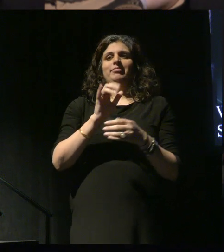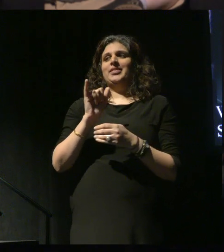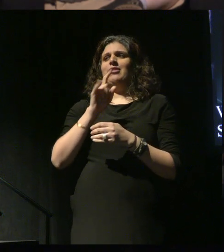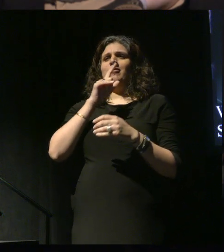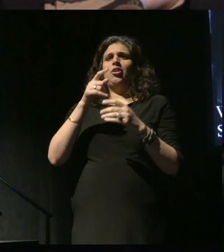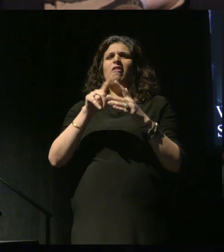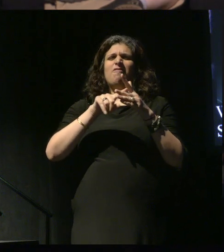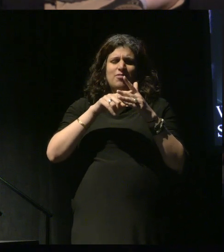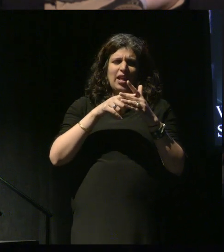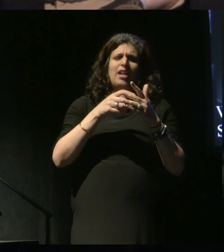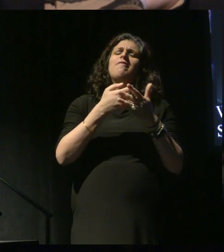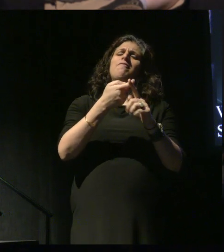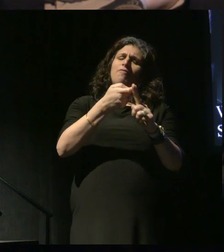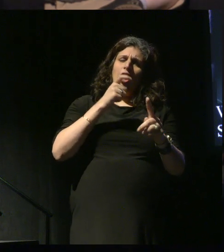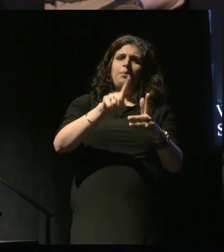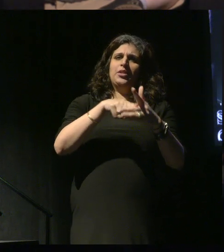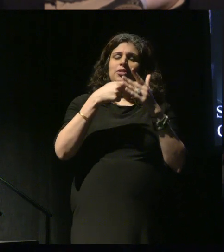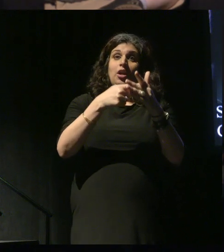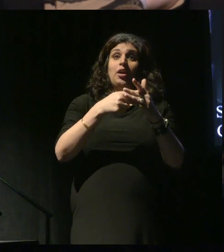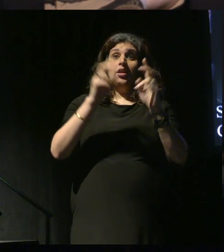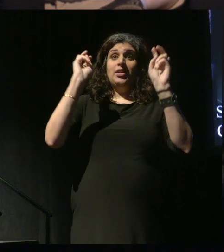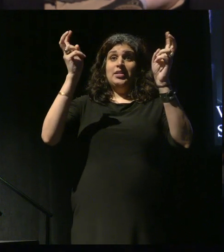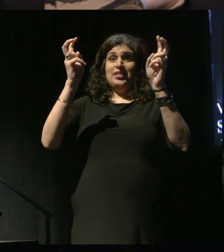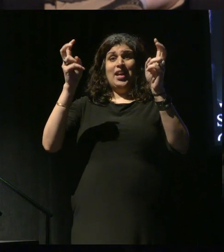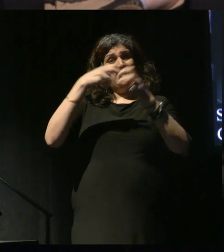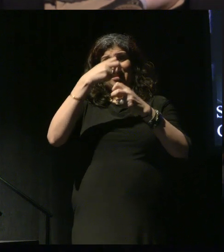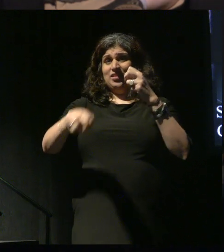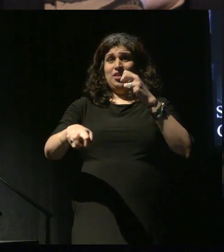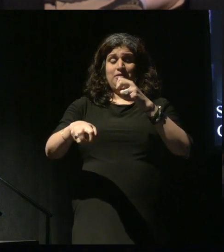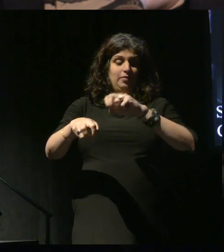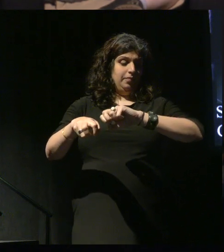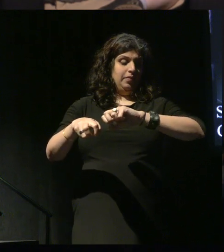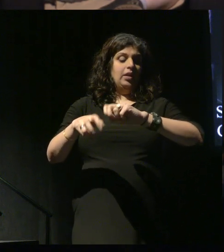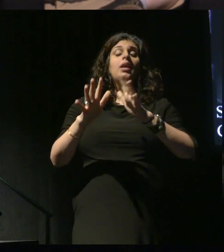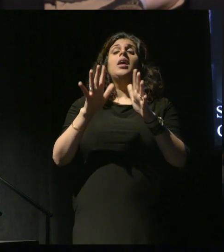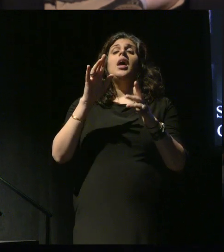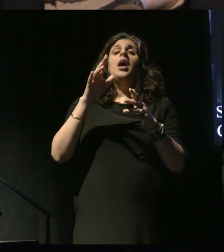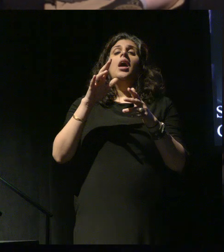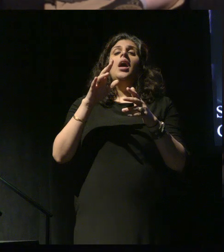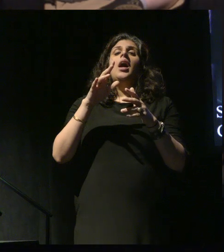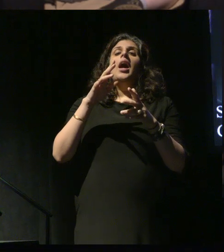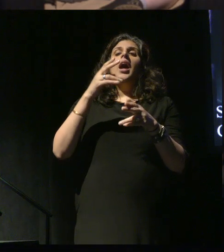I think the title was really difficult. I was calling it "30 Love Litanies,"